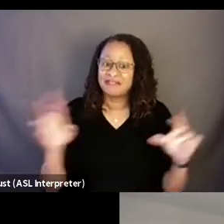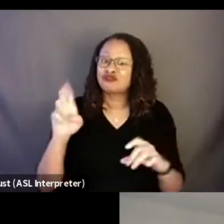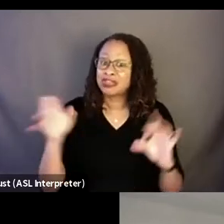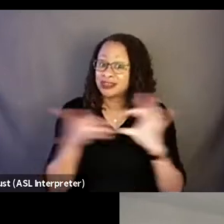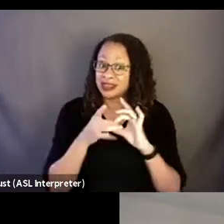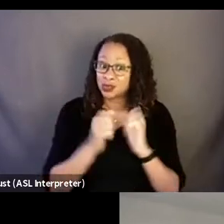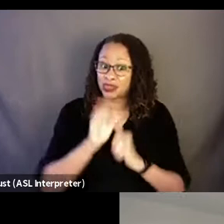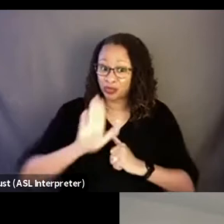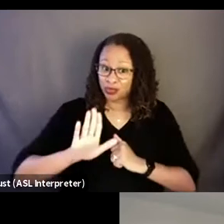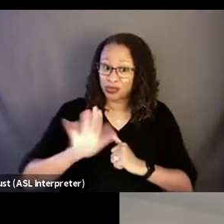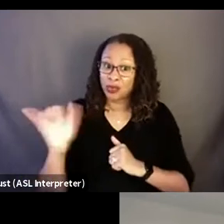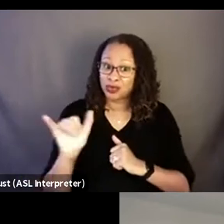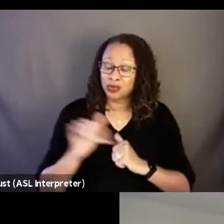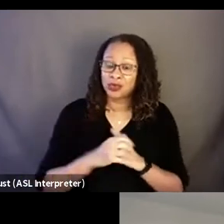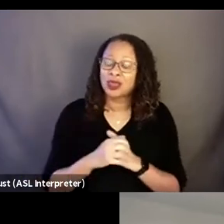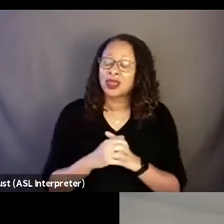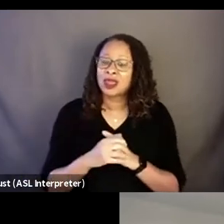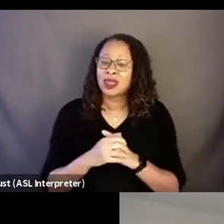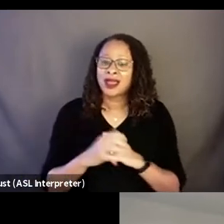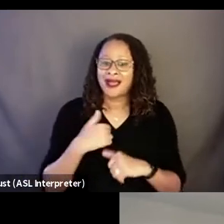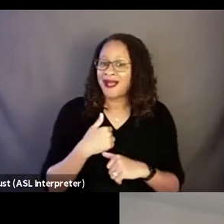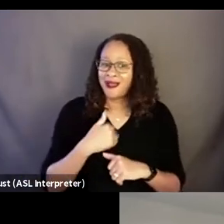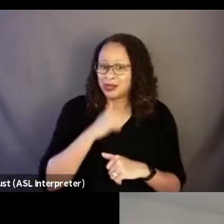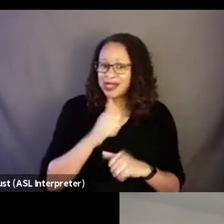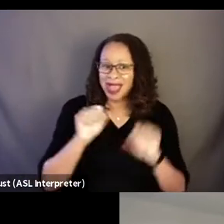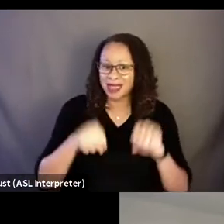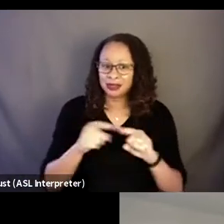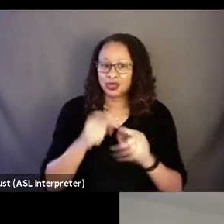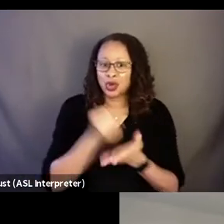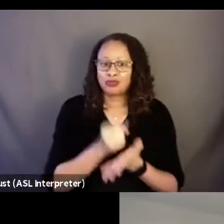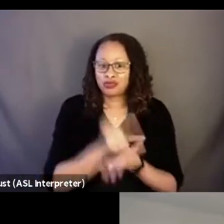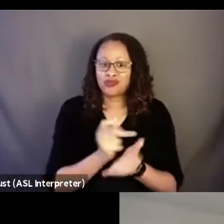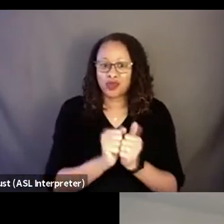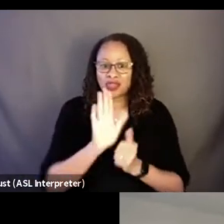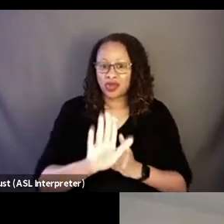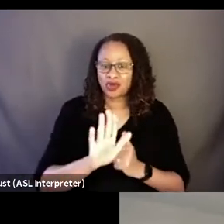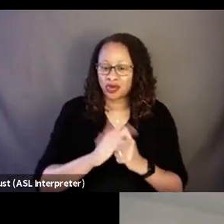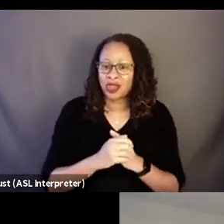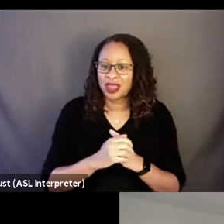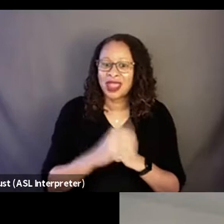And I should add that I was not able to approve with her the face doubling technique